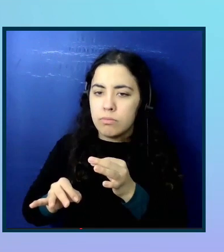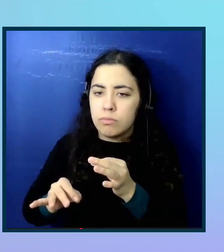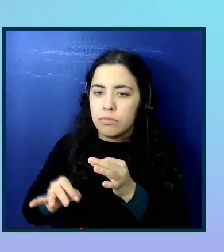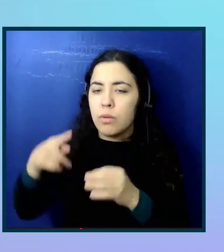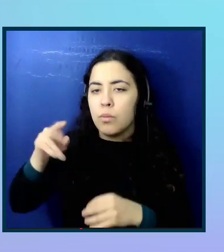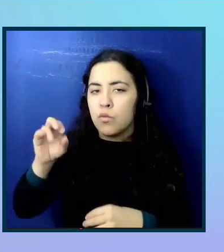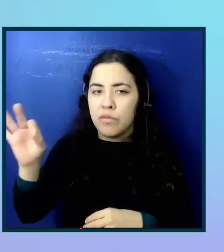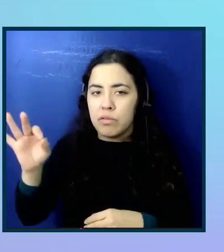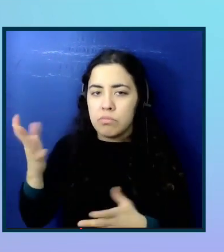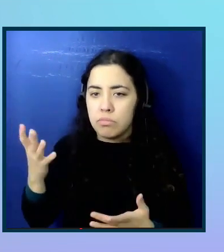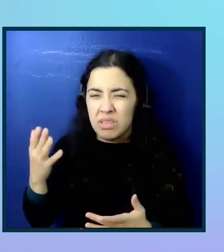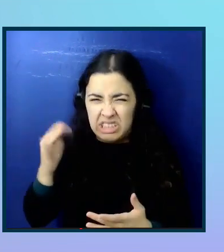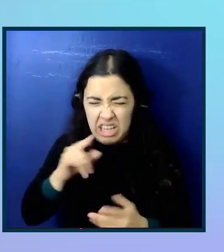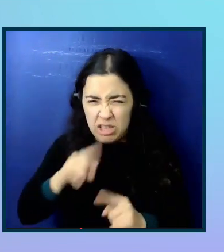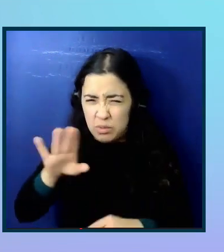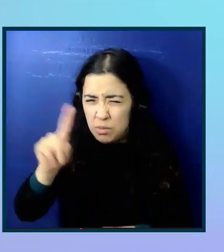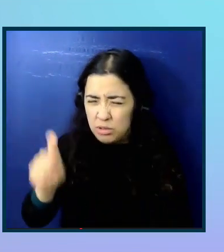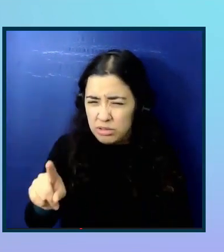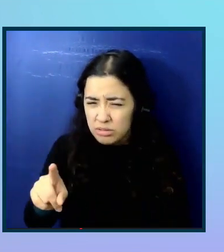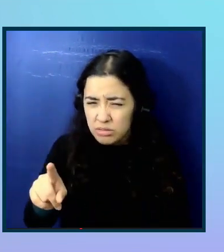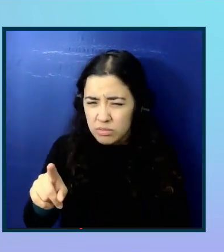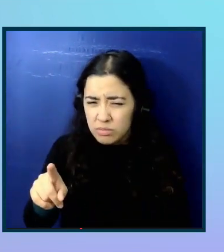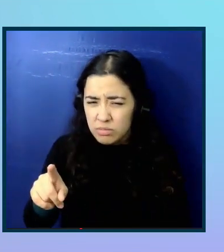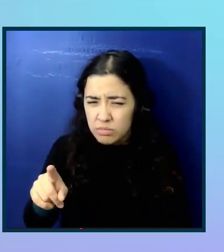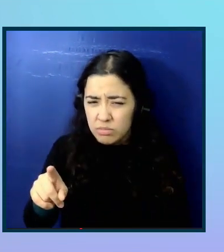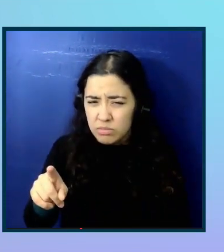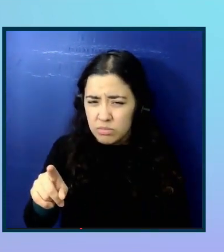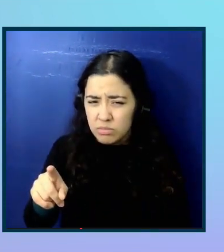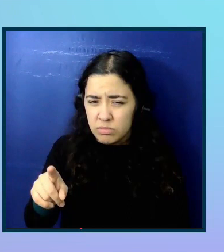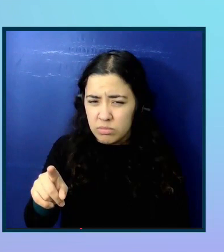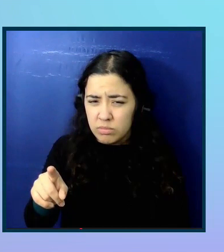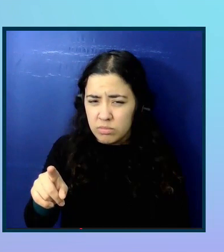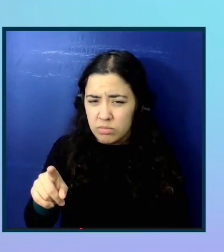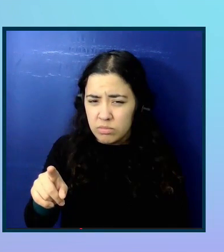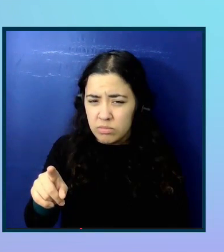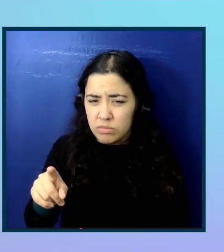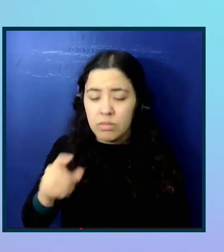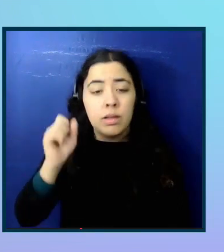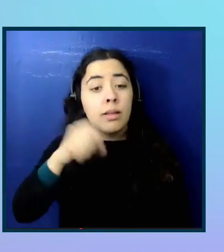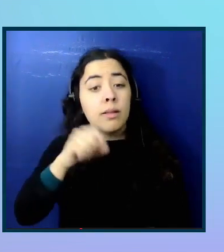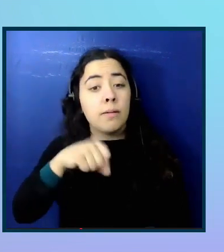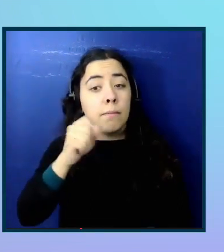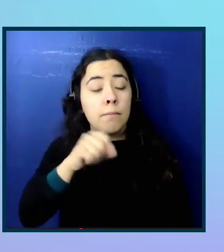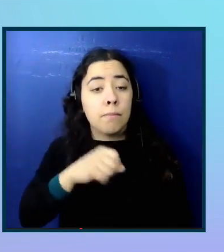I dunno what this answer to question. Yeah, yeah, I think so. Stephanie, thanks so much for your time.